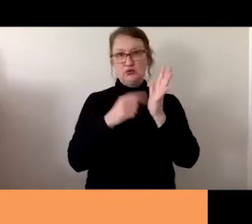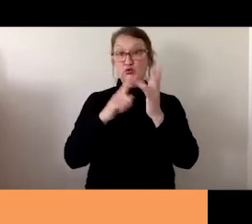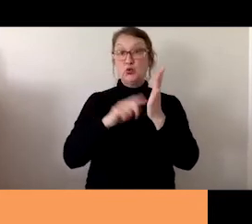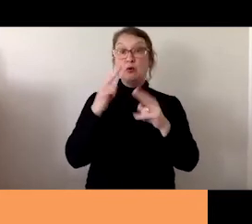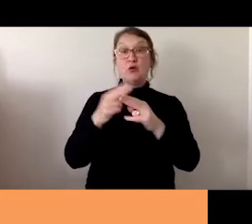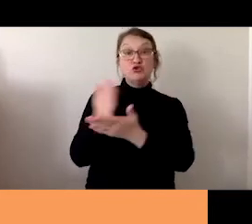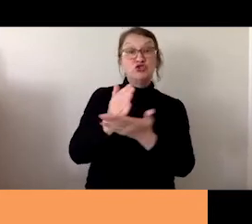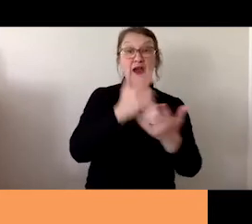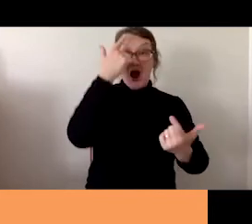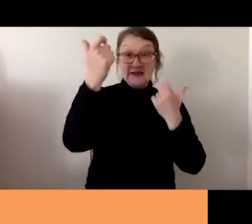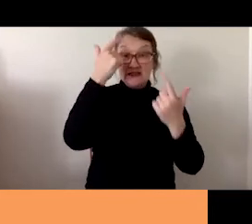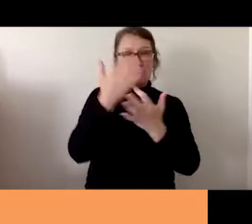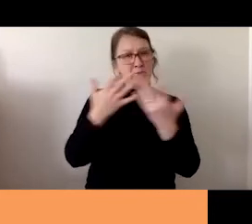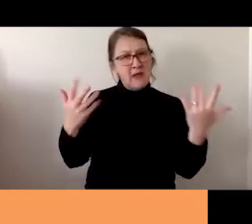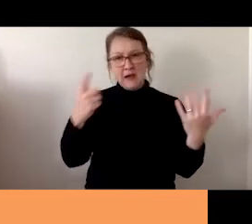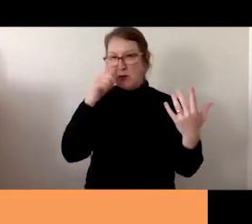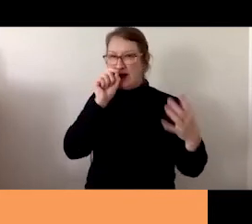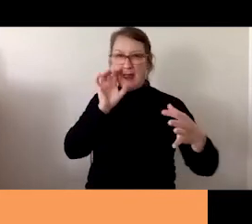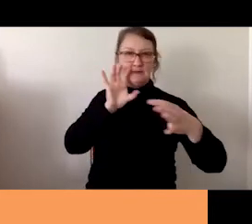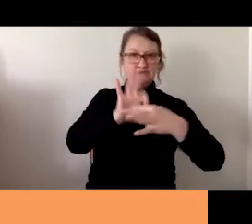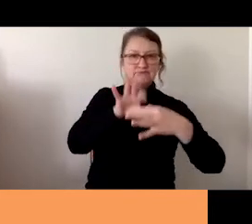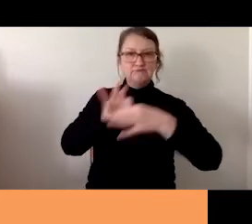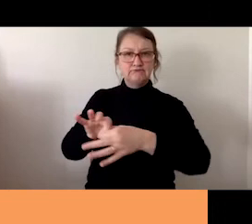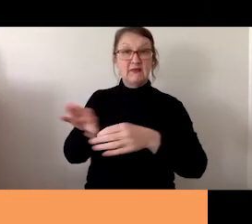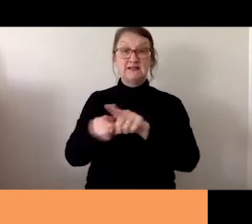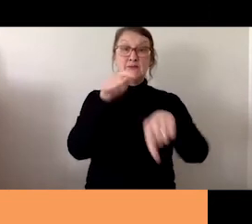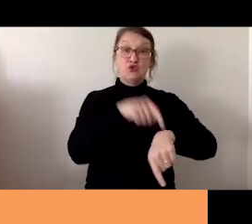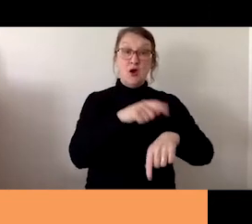at any one time. Sli.do is a terrific tool to have engagement,